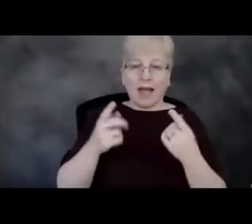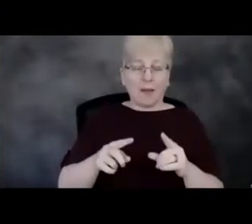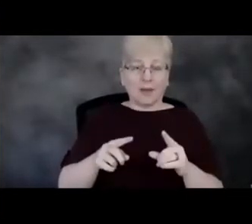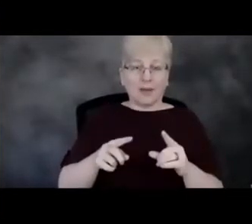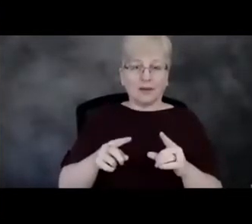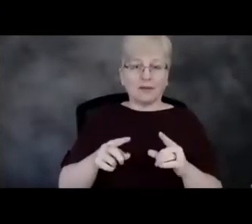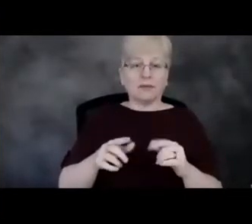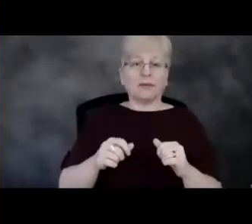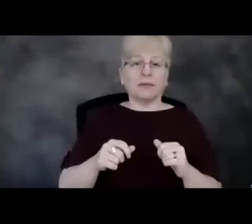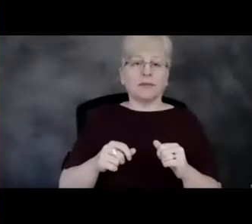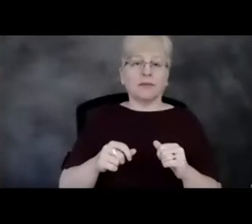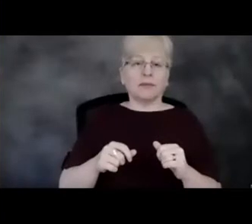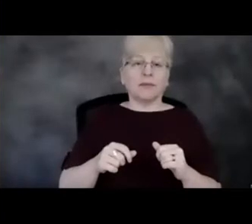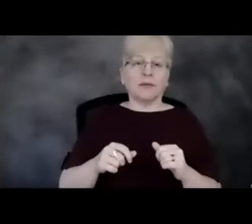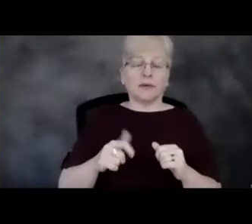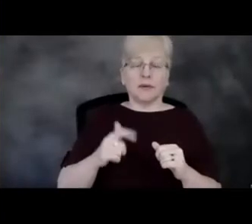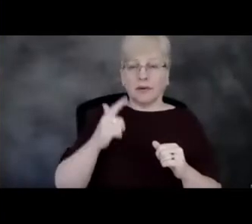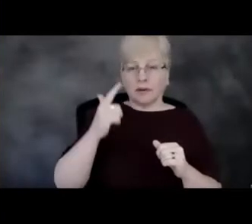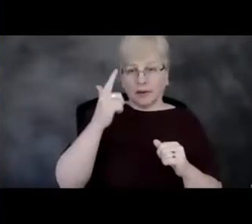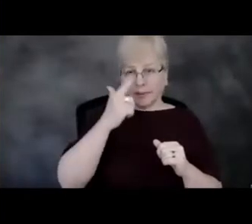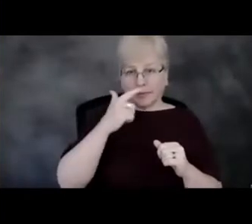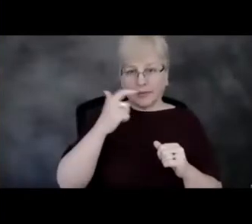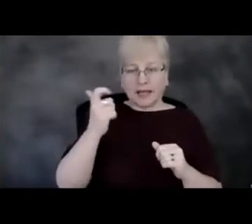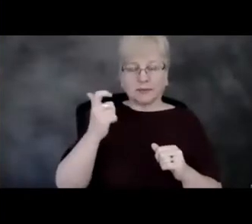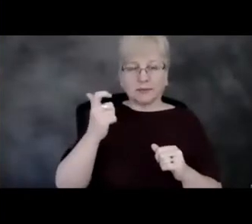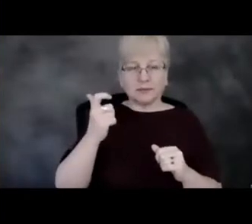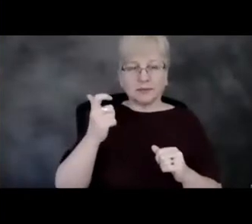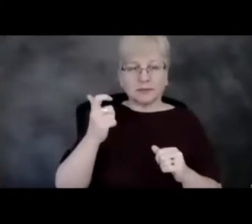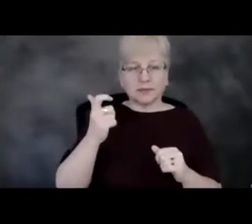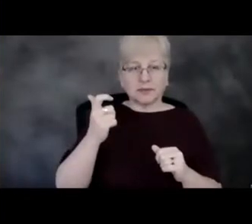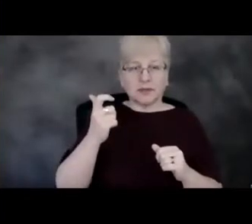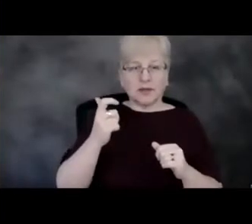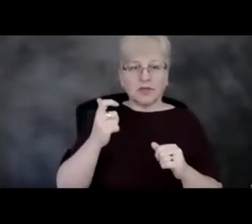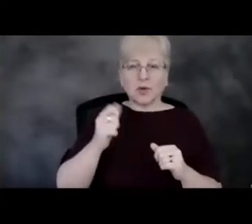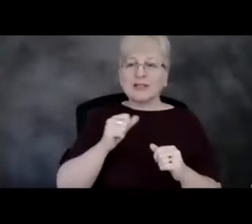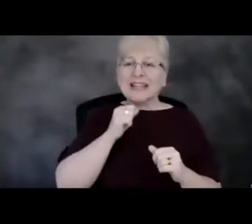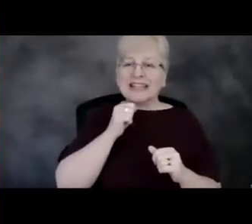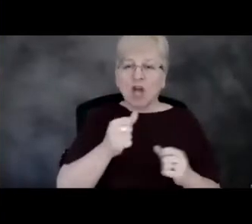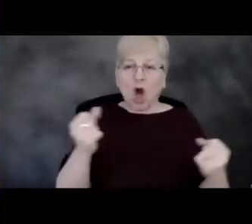fact that there have been non- synchronous changes